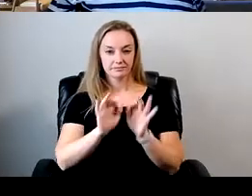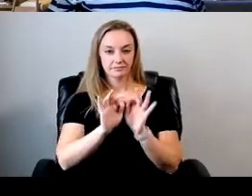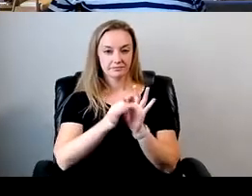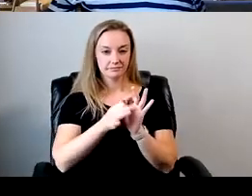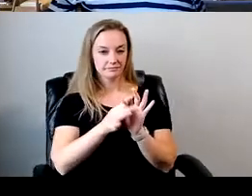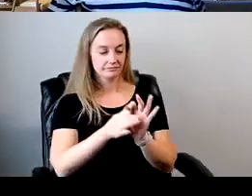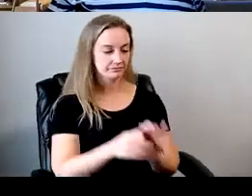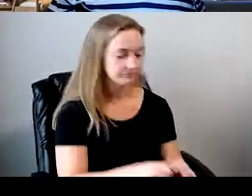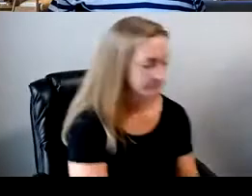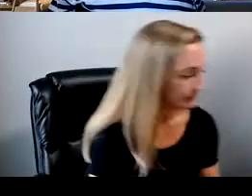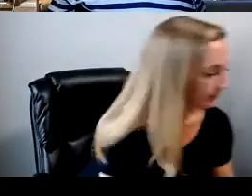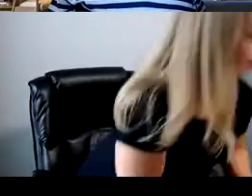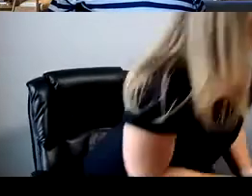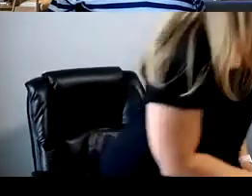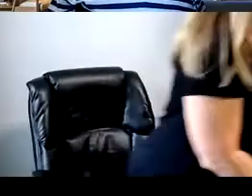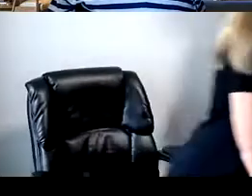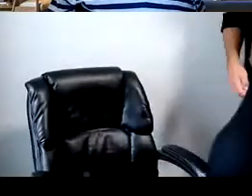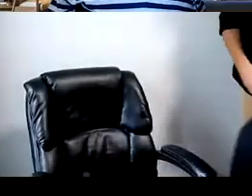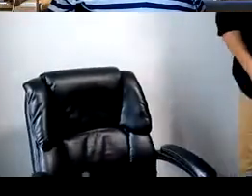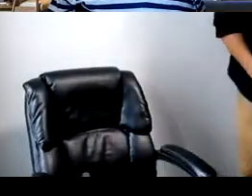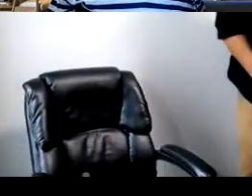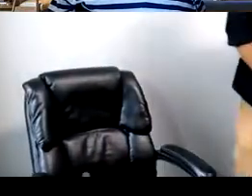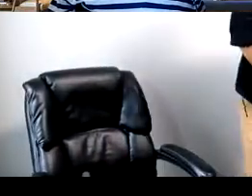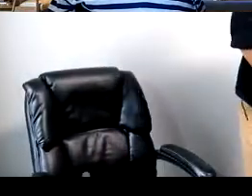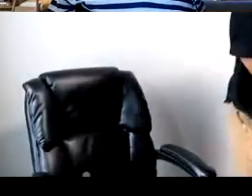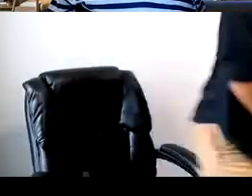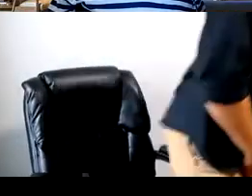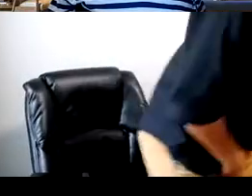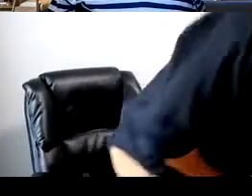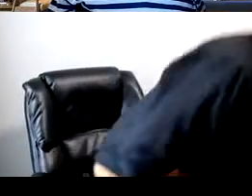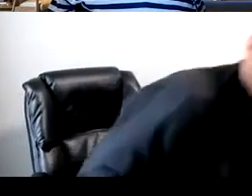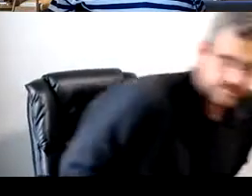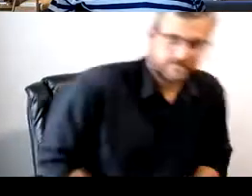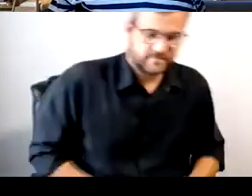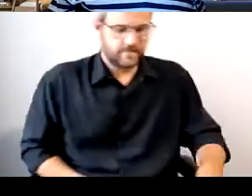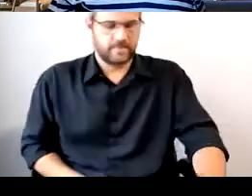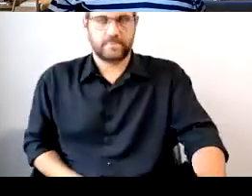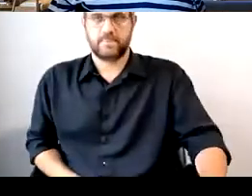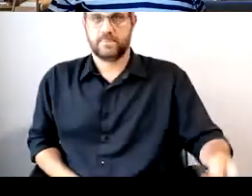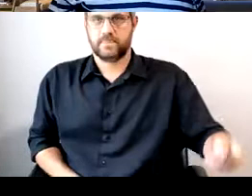[Kirsten] Please send the whole content. Well, there's a lot of stuff that goes on in the background about like TA help and questions.